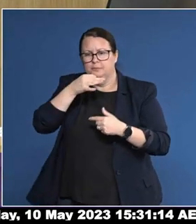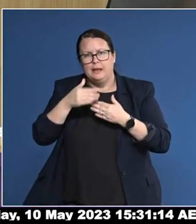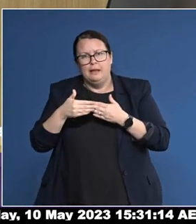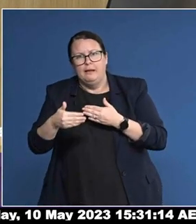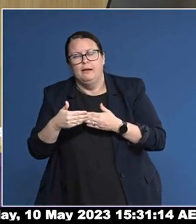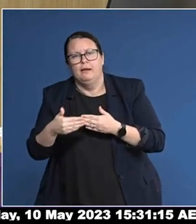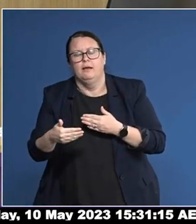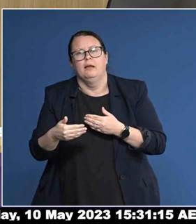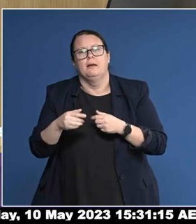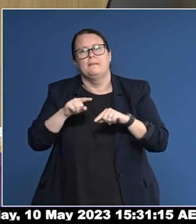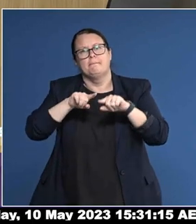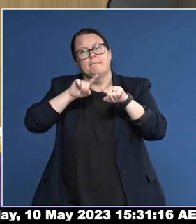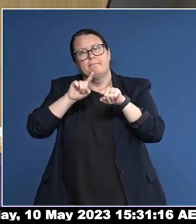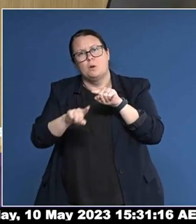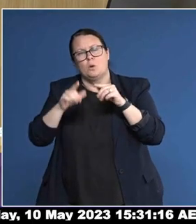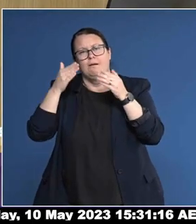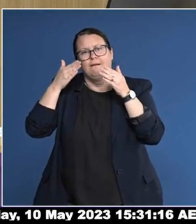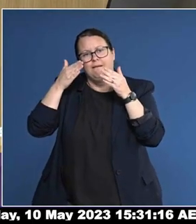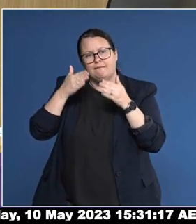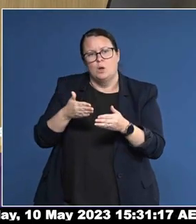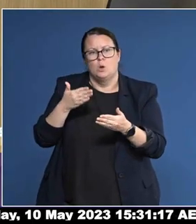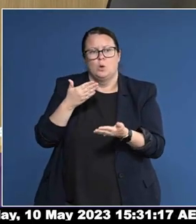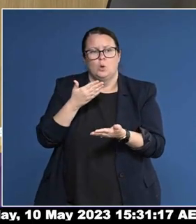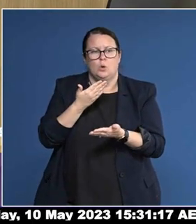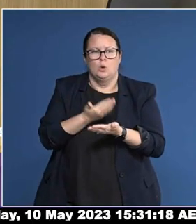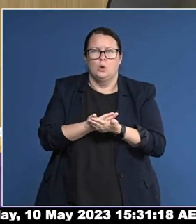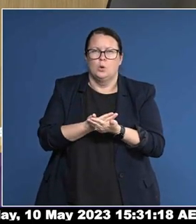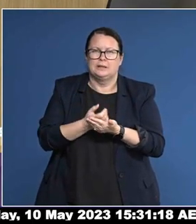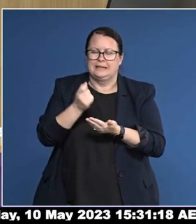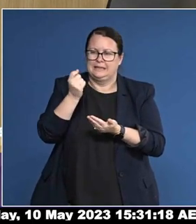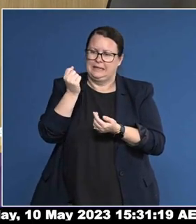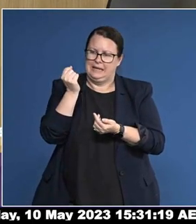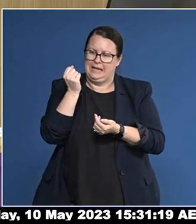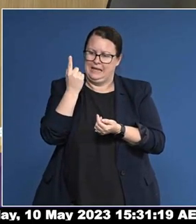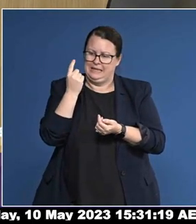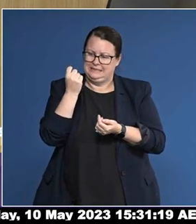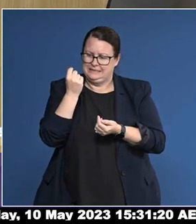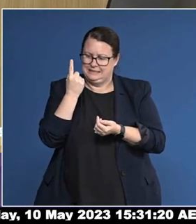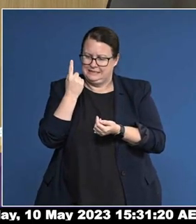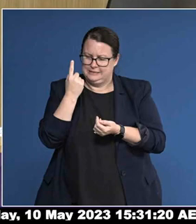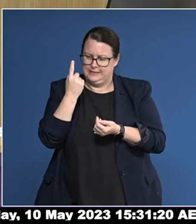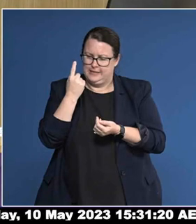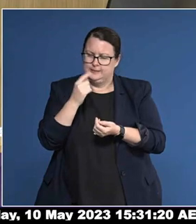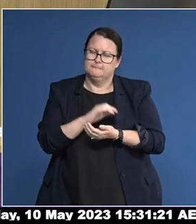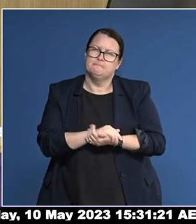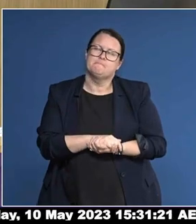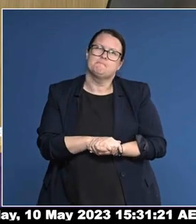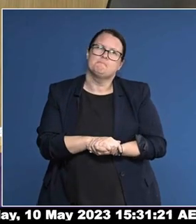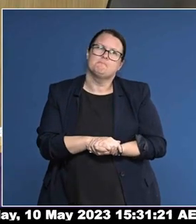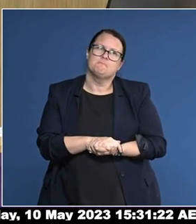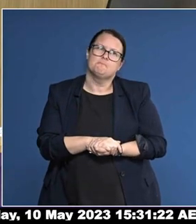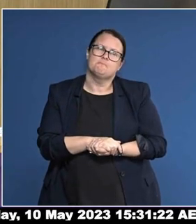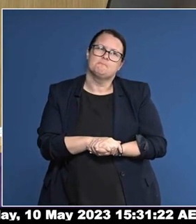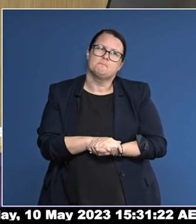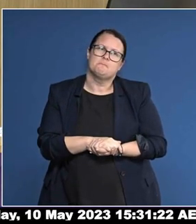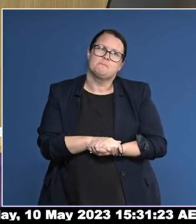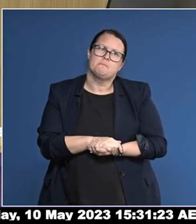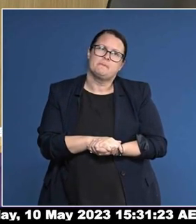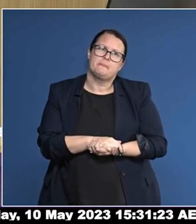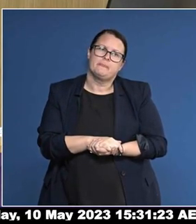focused on trying to draw out the relevant information which was then to allow us to be